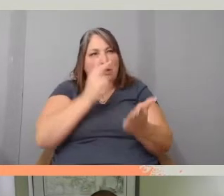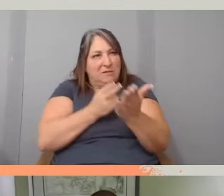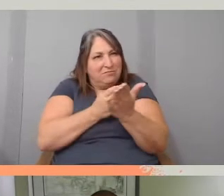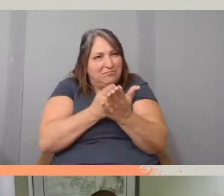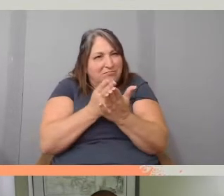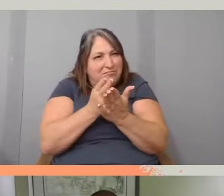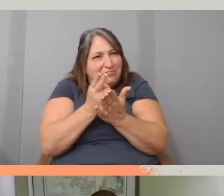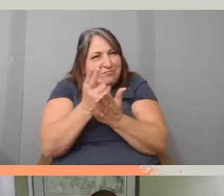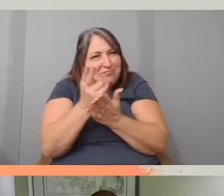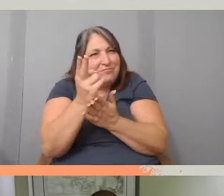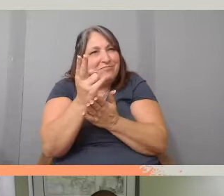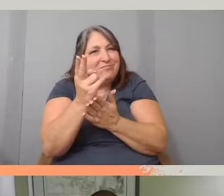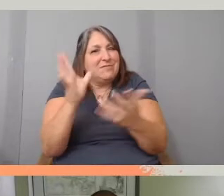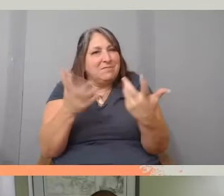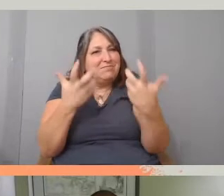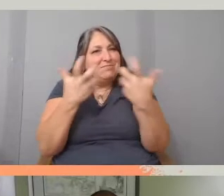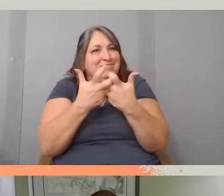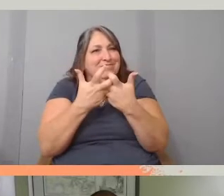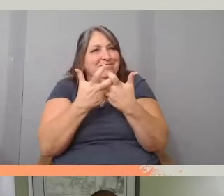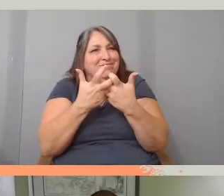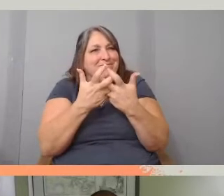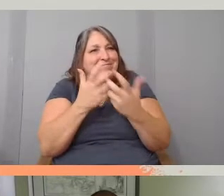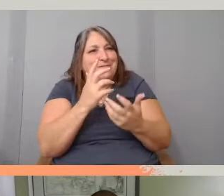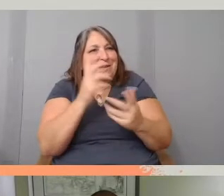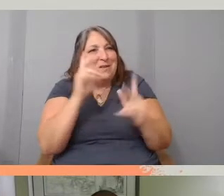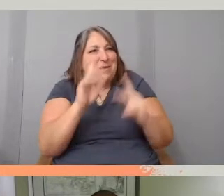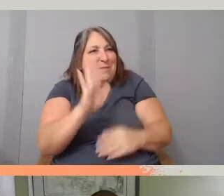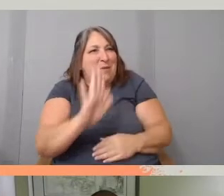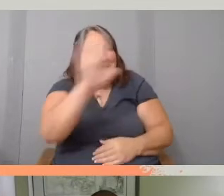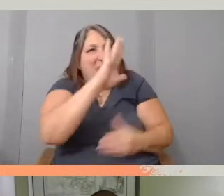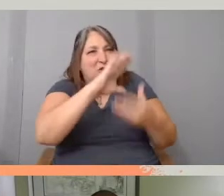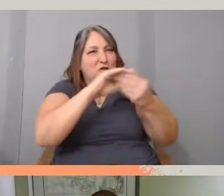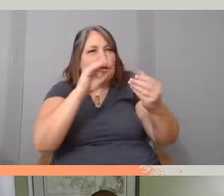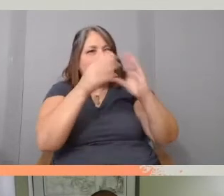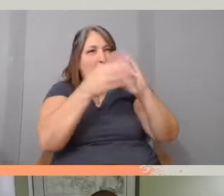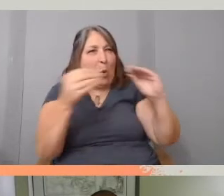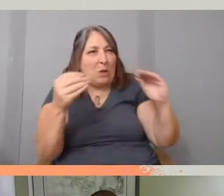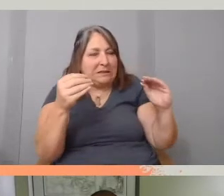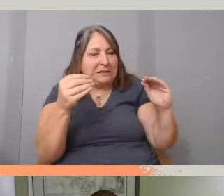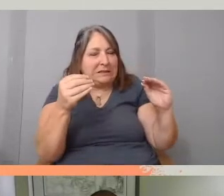who were sharing their stories with us, right? So what do you think in terms of...